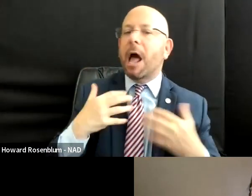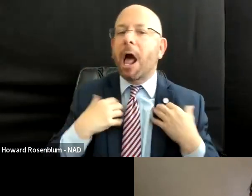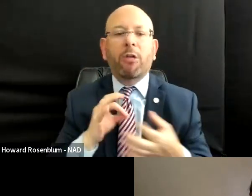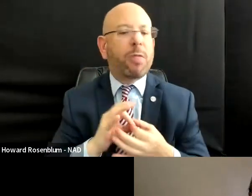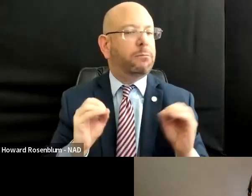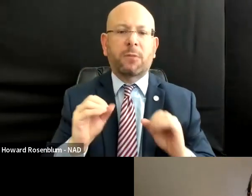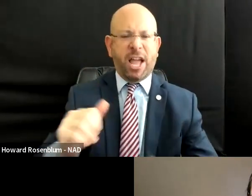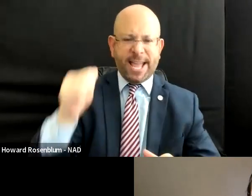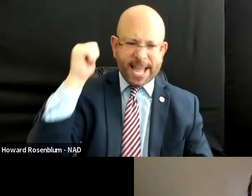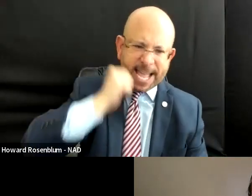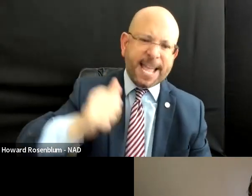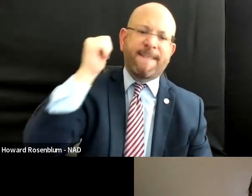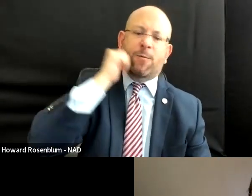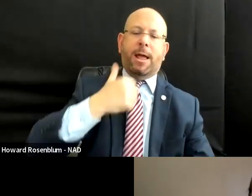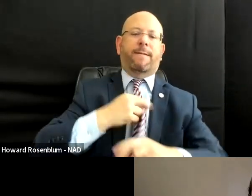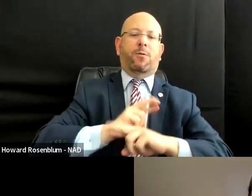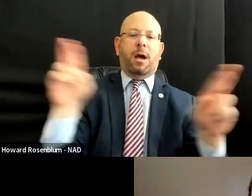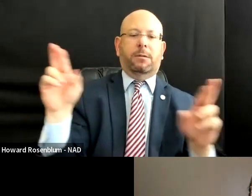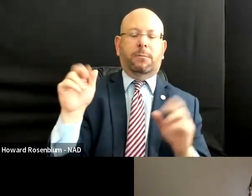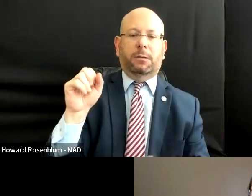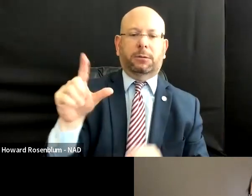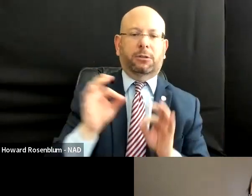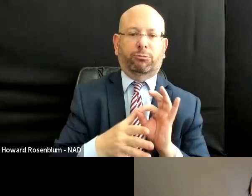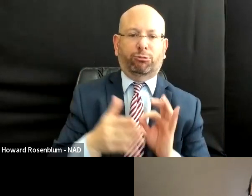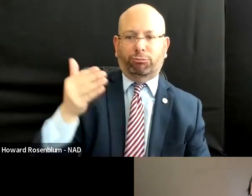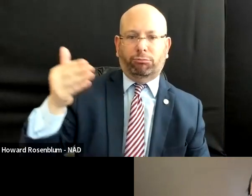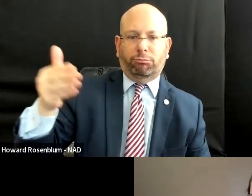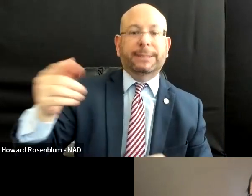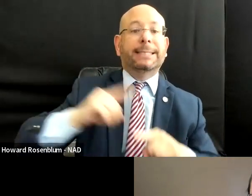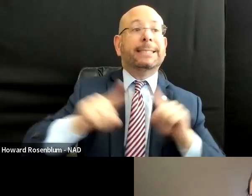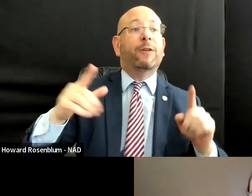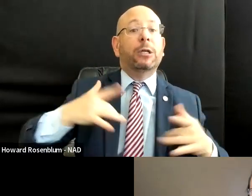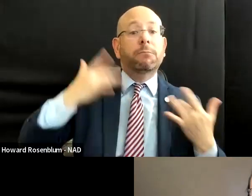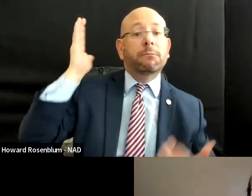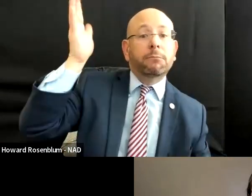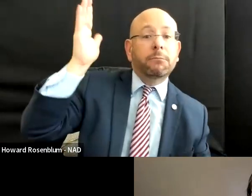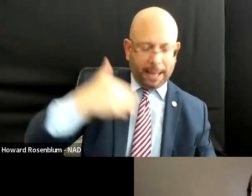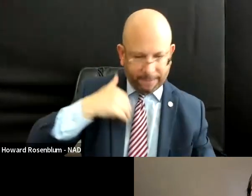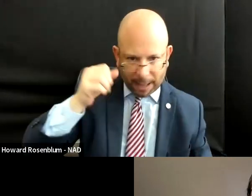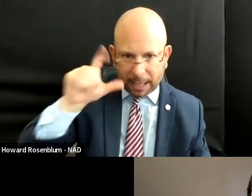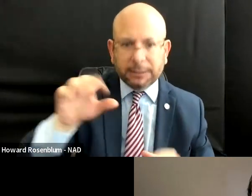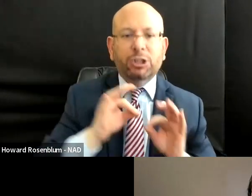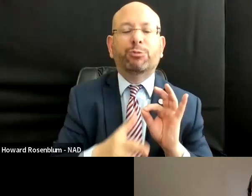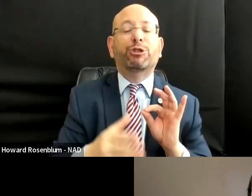decided to provide ASL interpreters every day for all briefings, not just for COVID